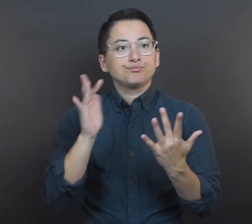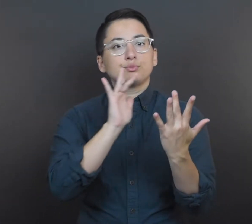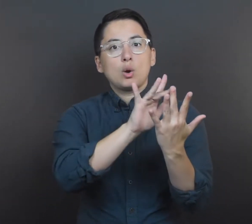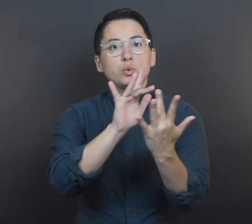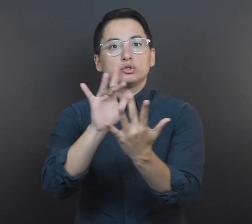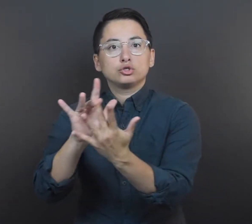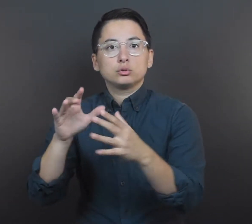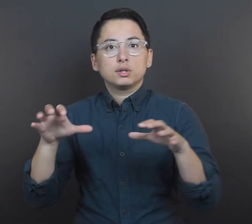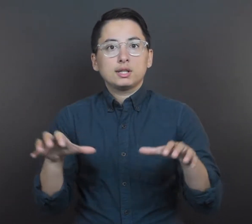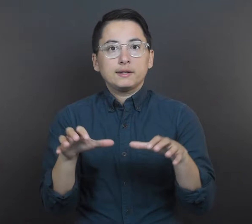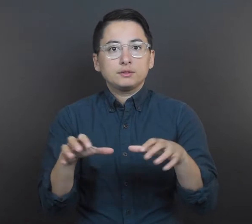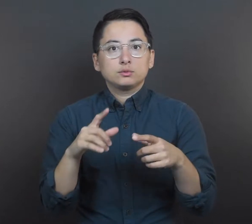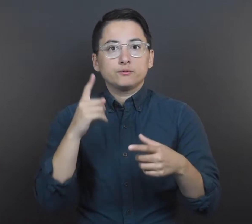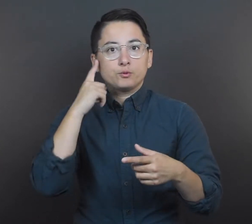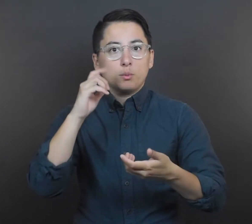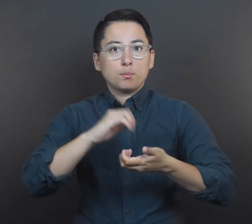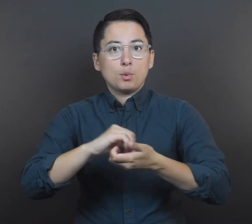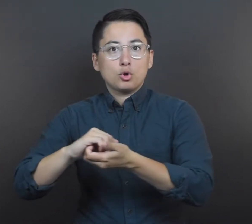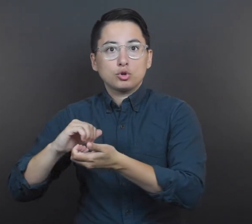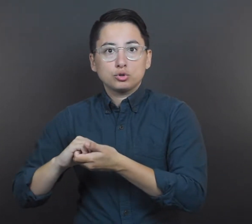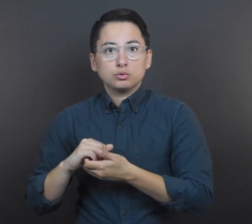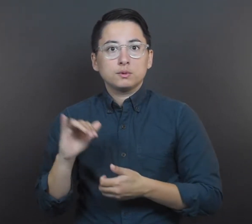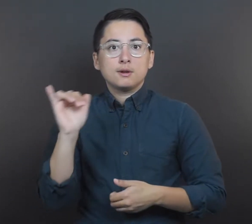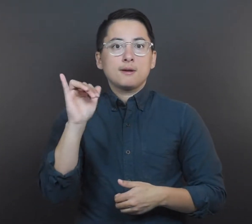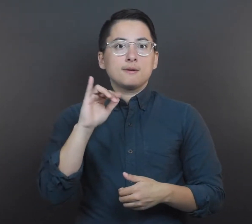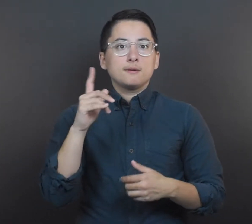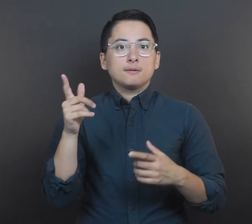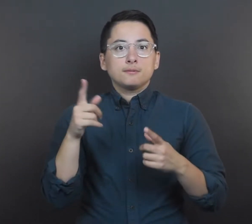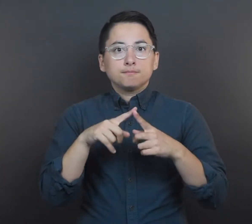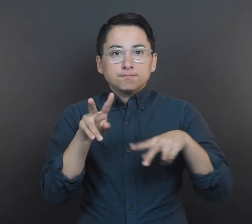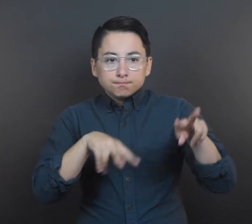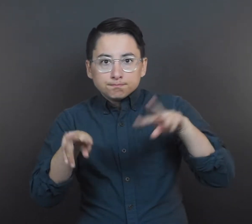Risk Communication (CERC) teams within the DEO.